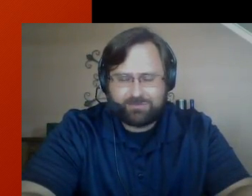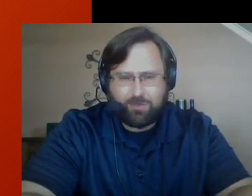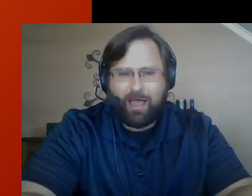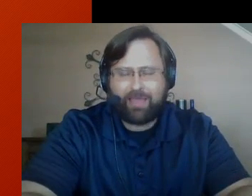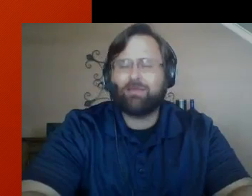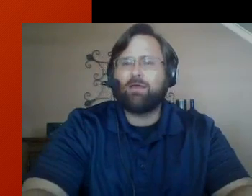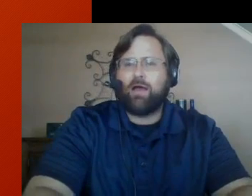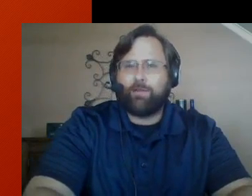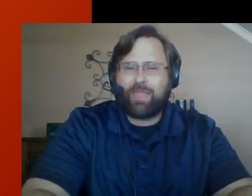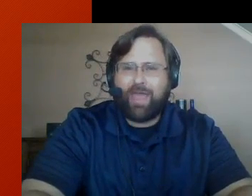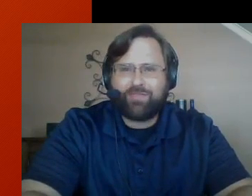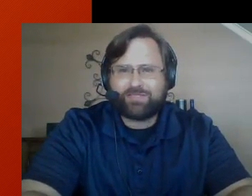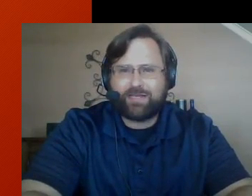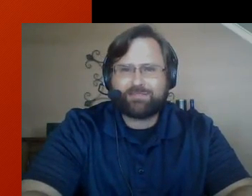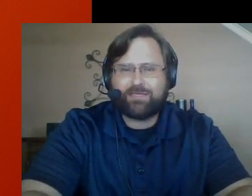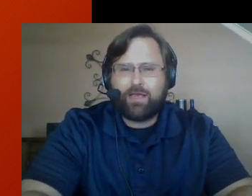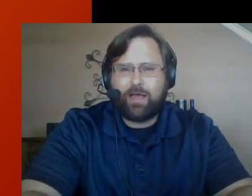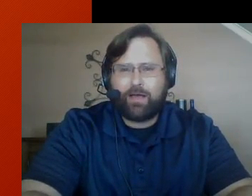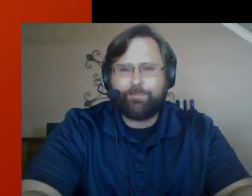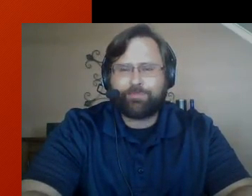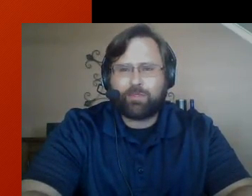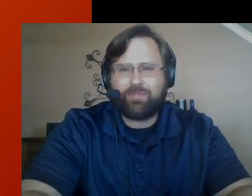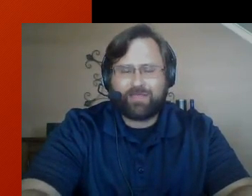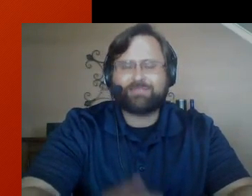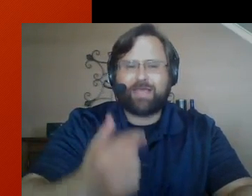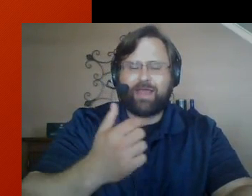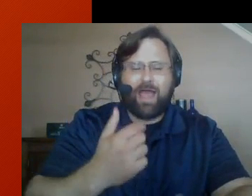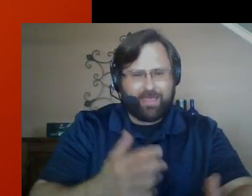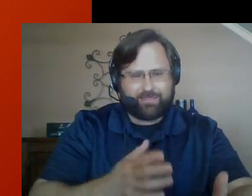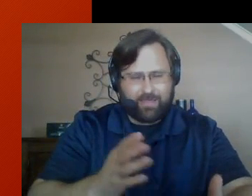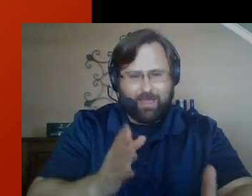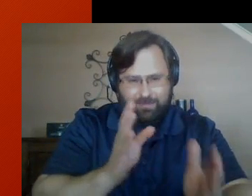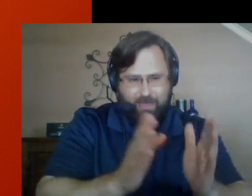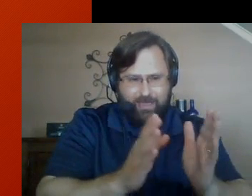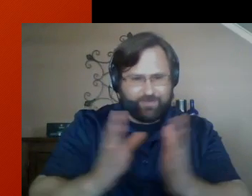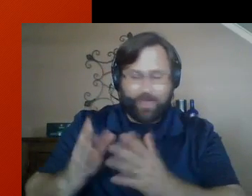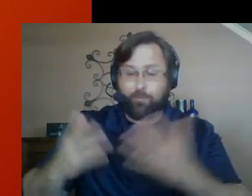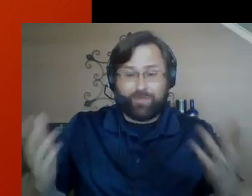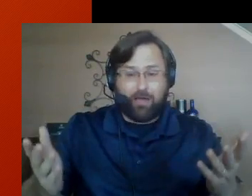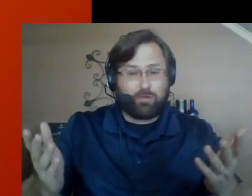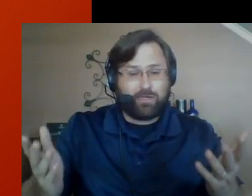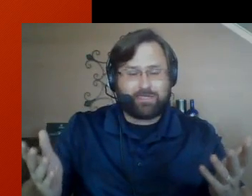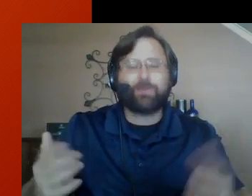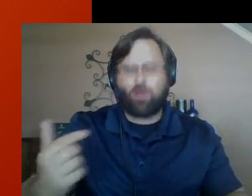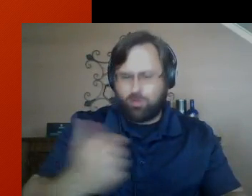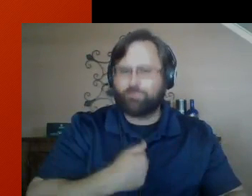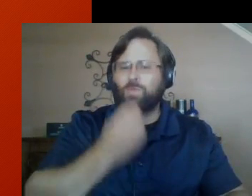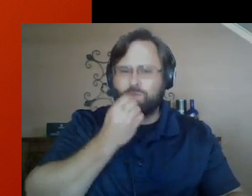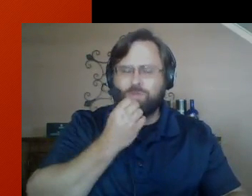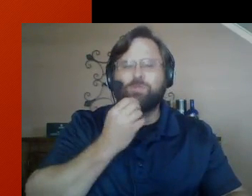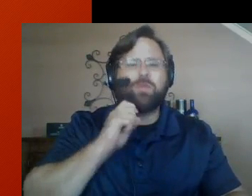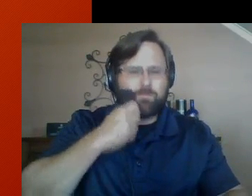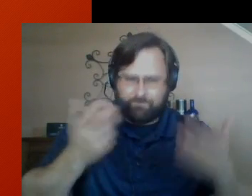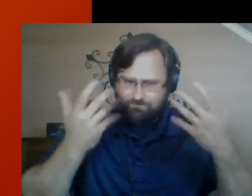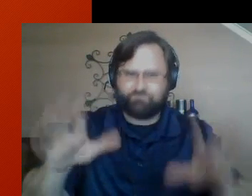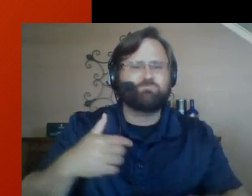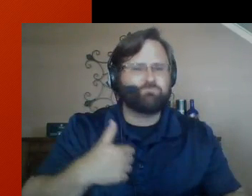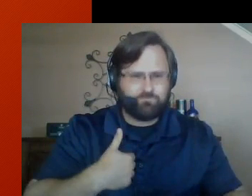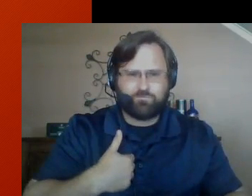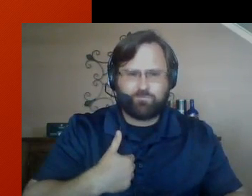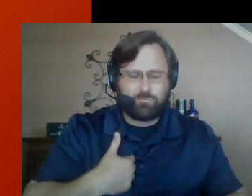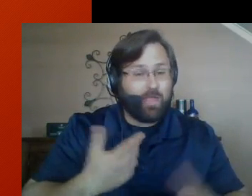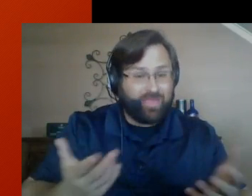so I have the sentence that said I ate the apple without any topic at all and